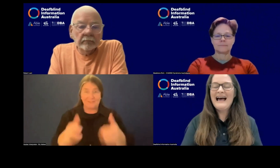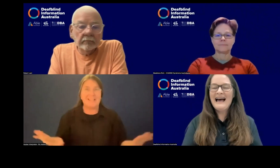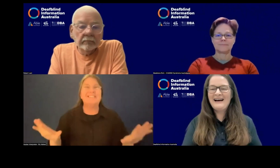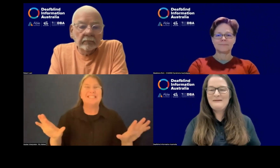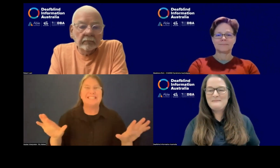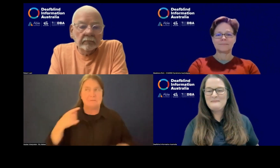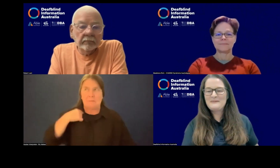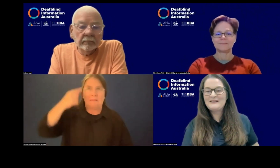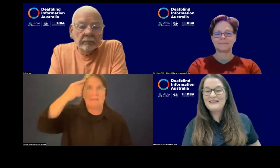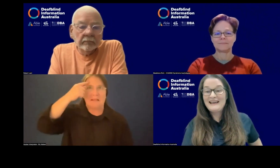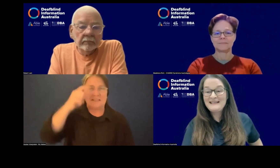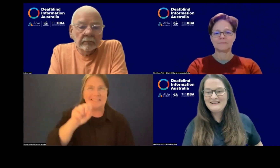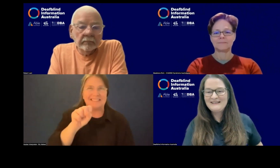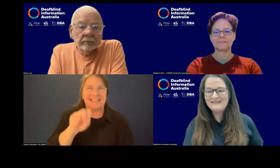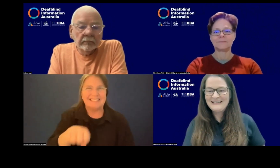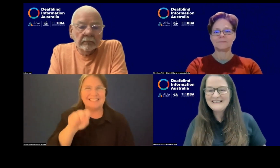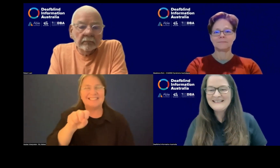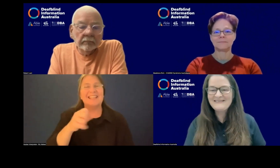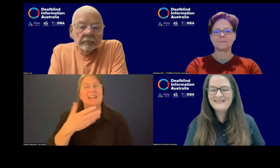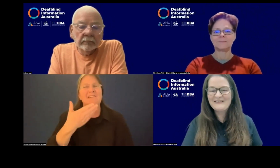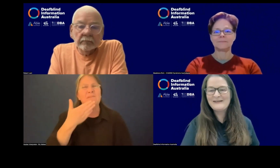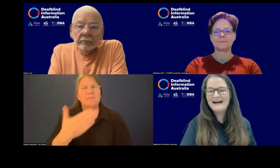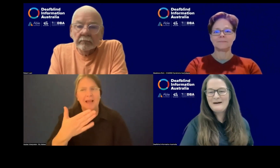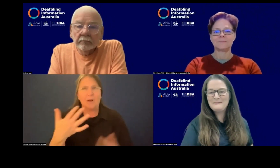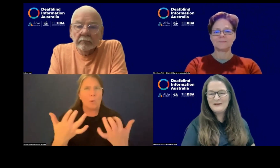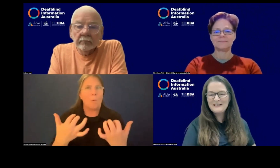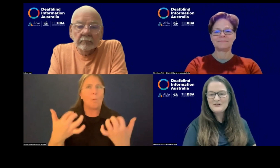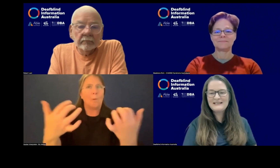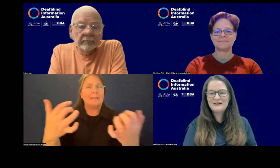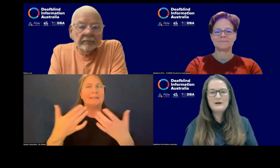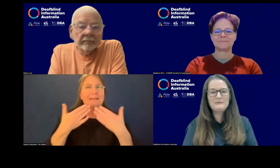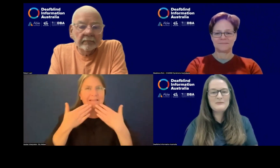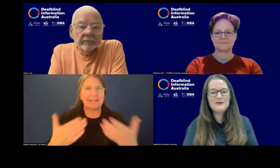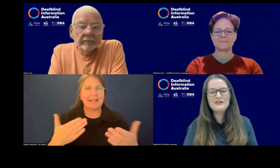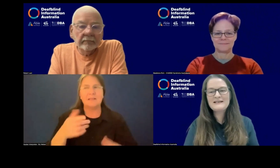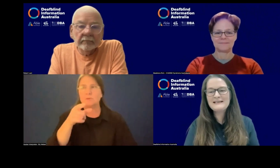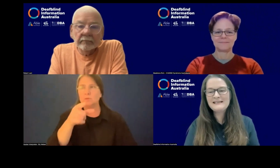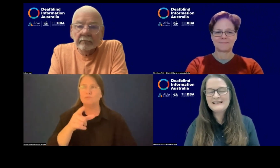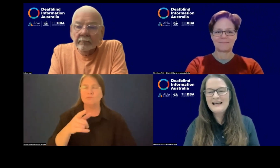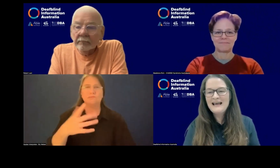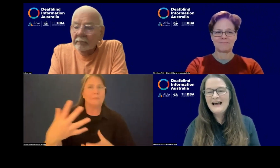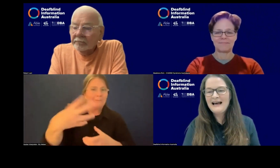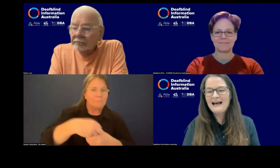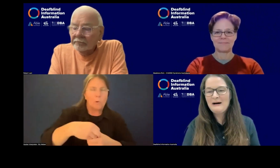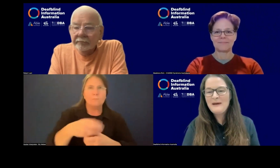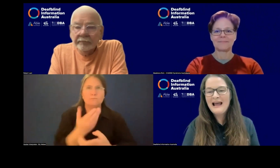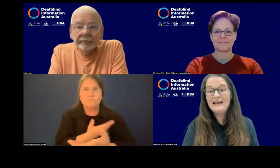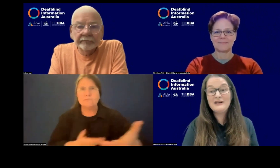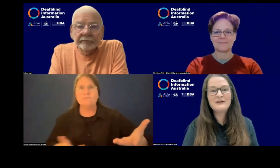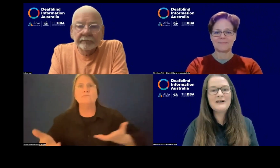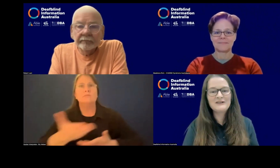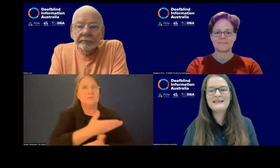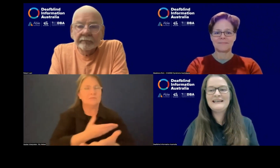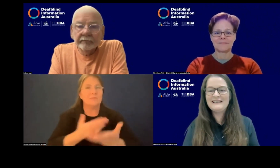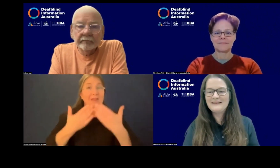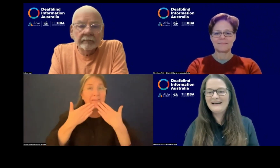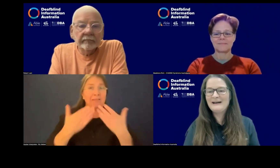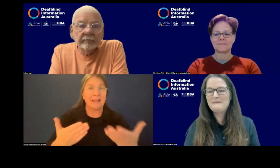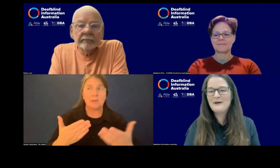So thank you audience for your interest and contributions, and your curiosity.